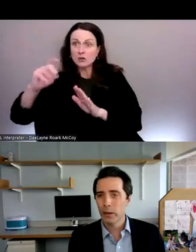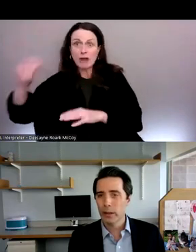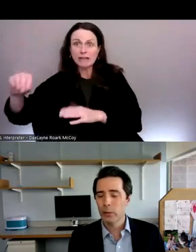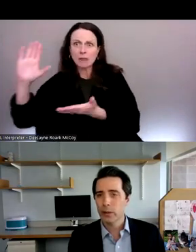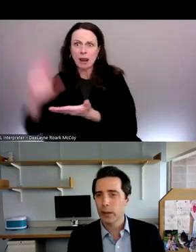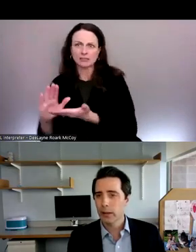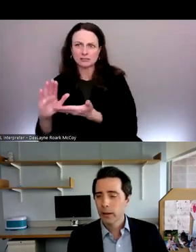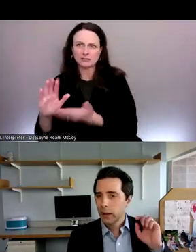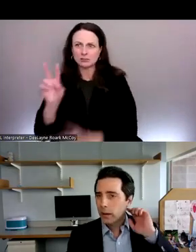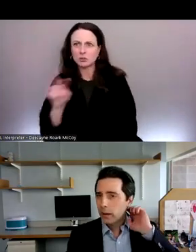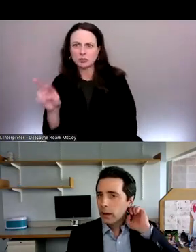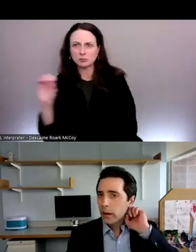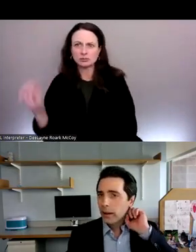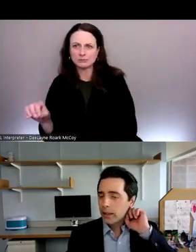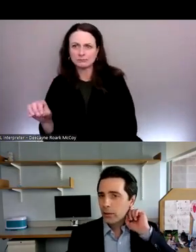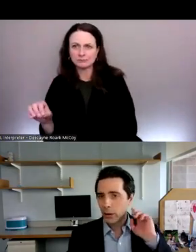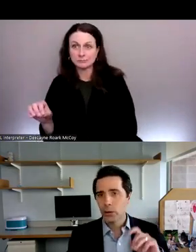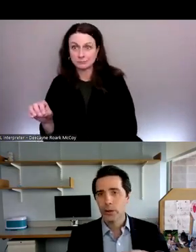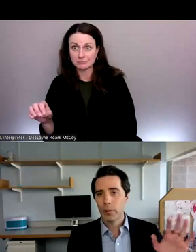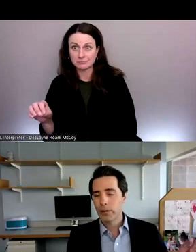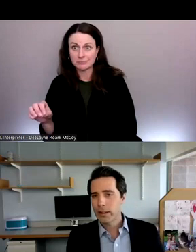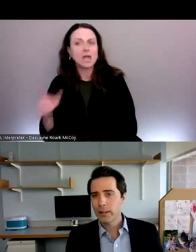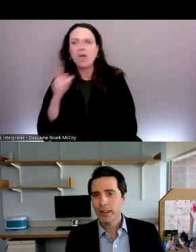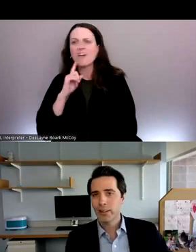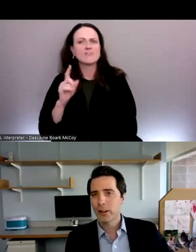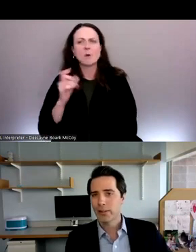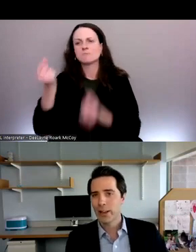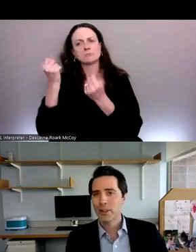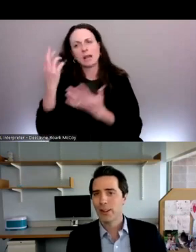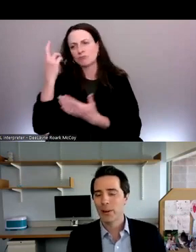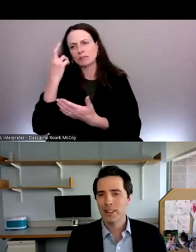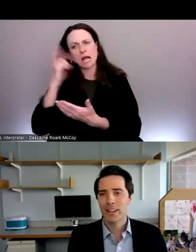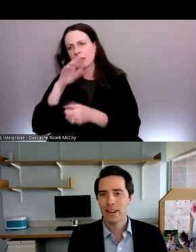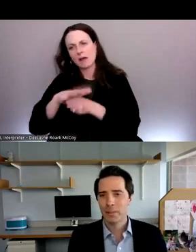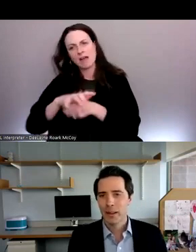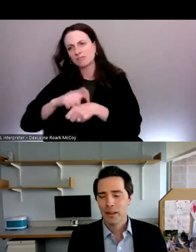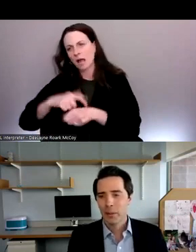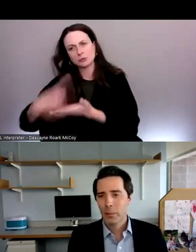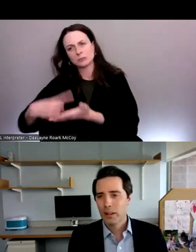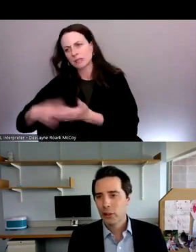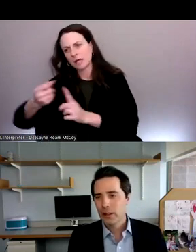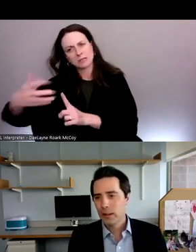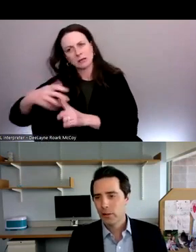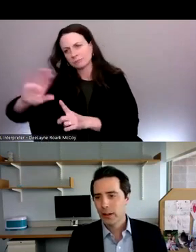22 percent and this is for a whole number of reasons that I don't have time to talk